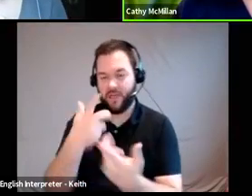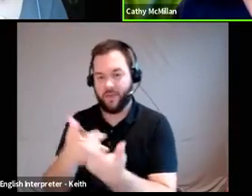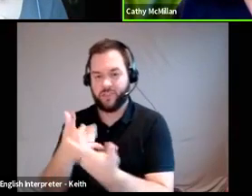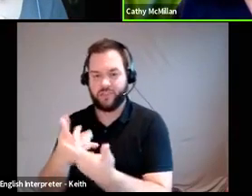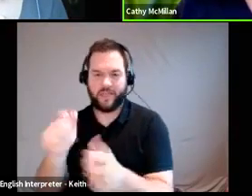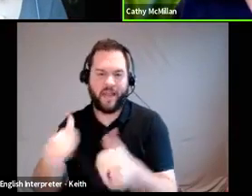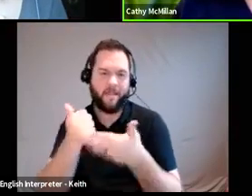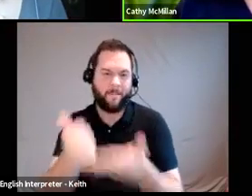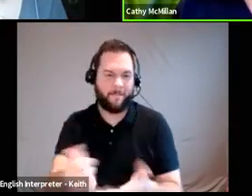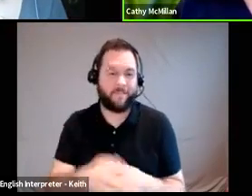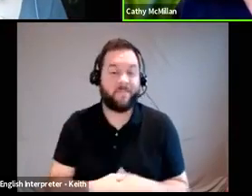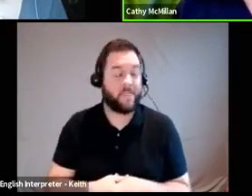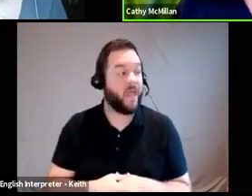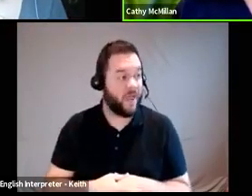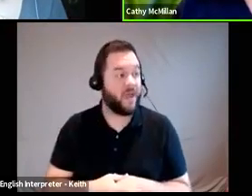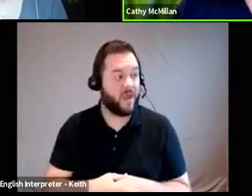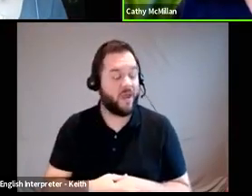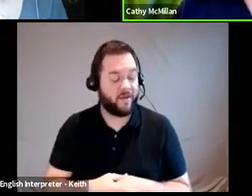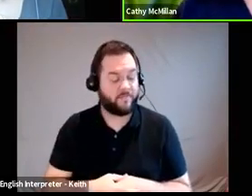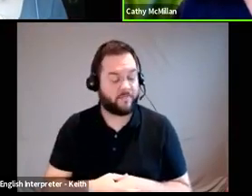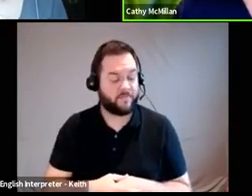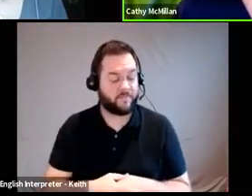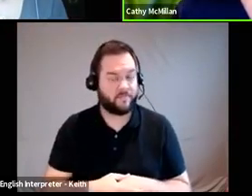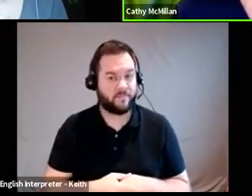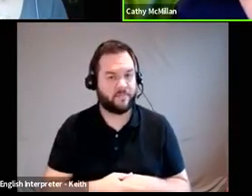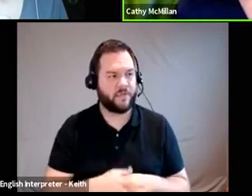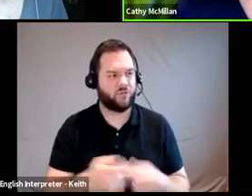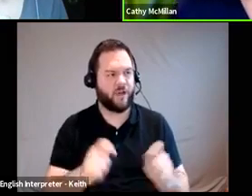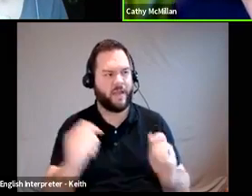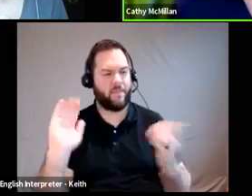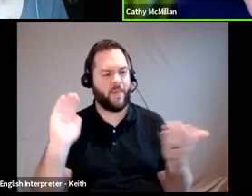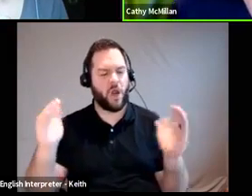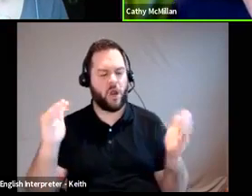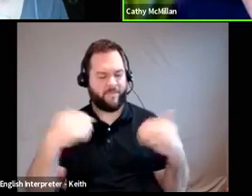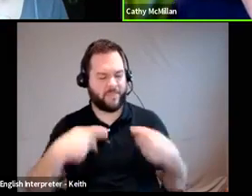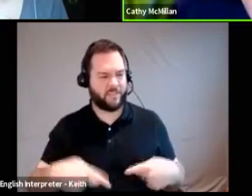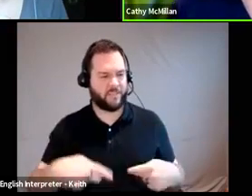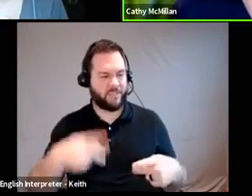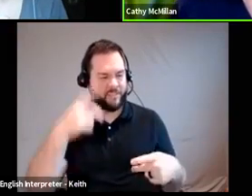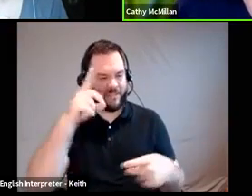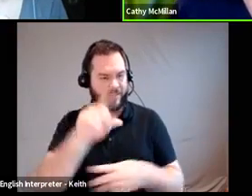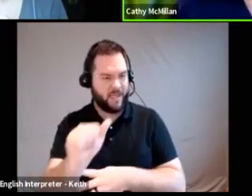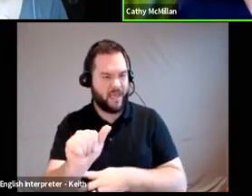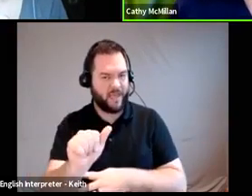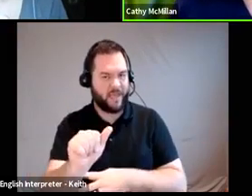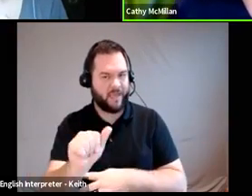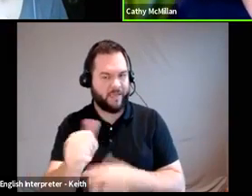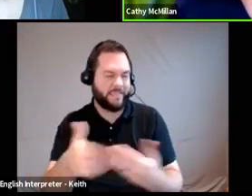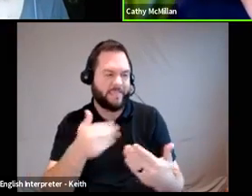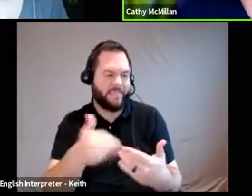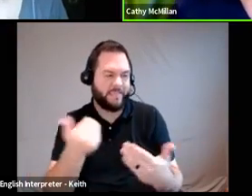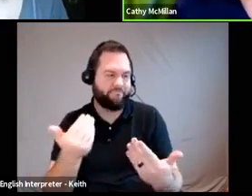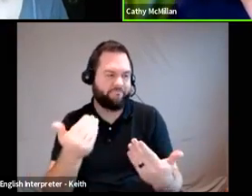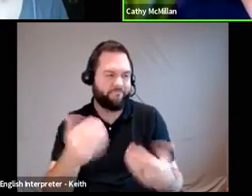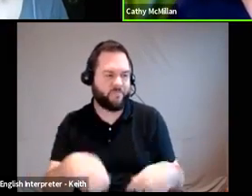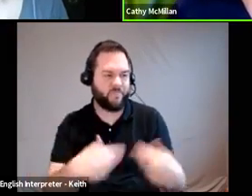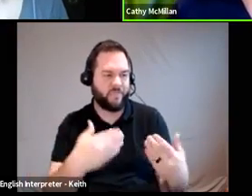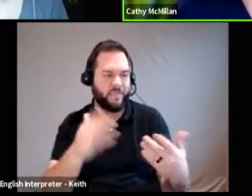but we can help was interventions and to come at a better level, it's , yeah, I kind of tried it compared to physical disk. ility ility it's much more easy